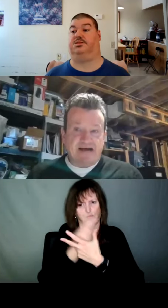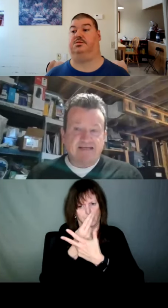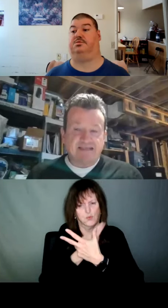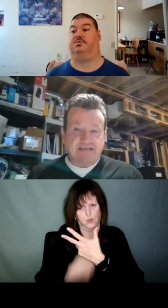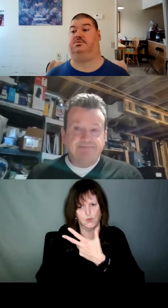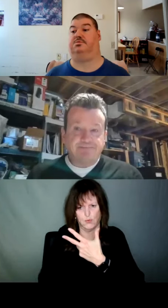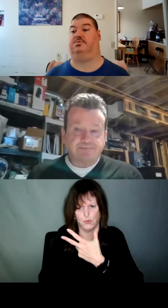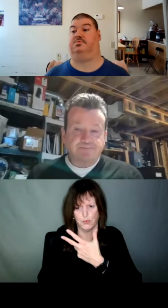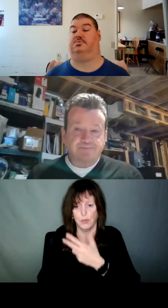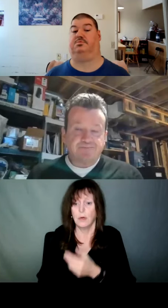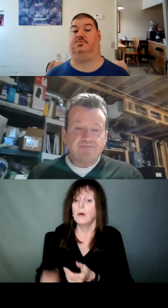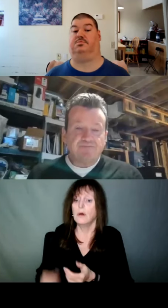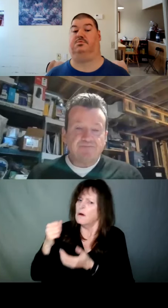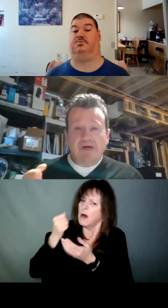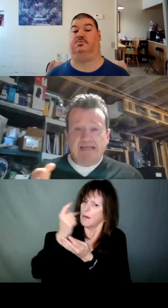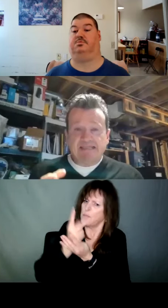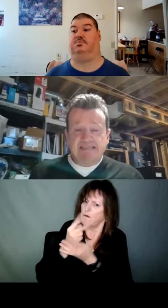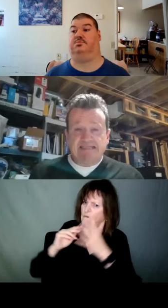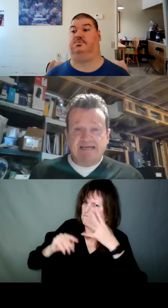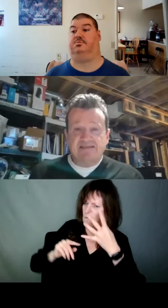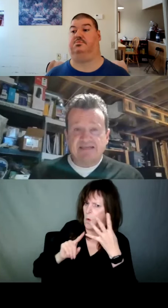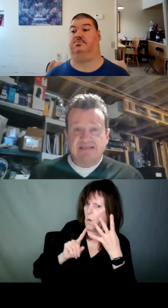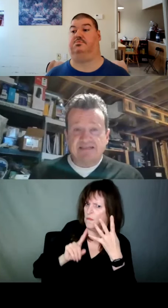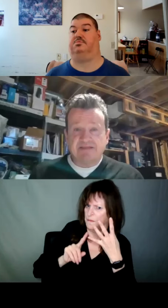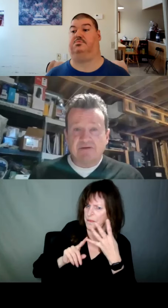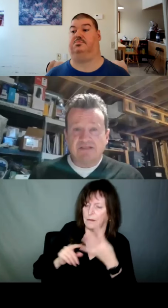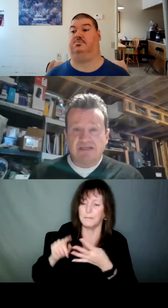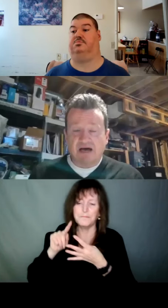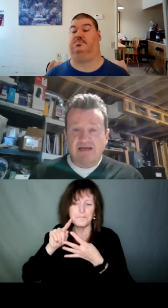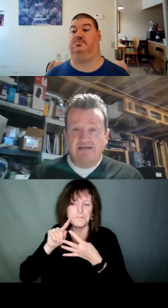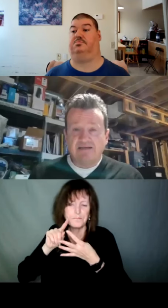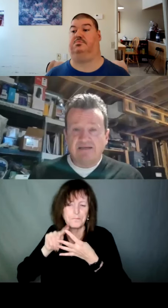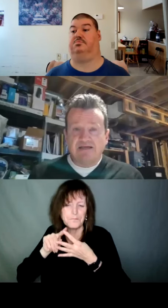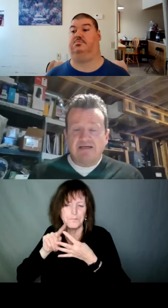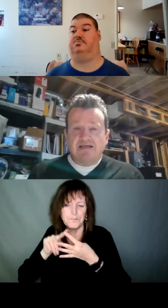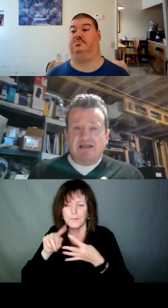only three currently being used